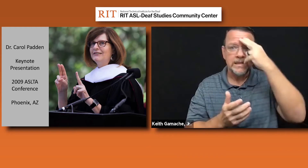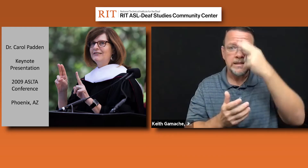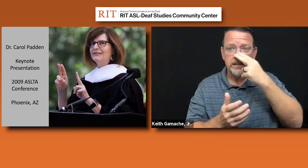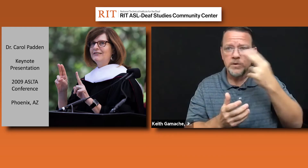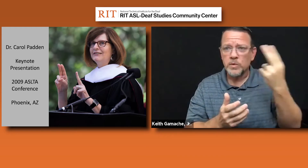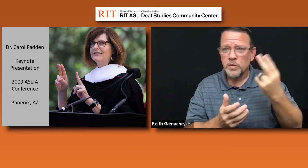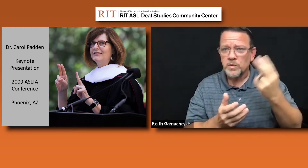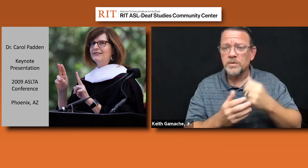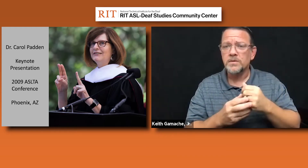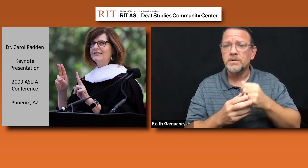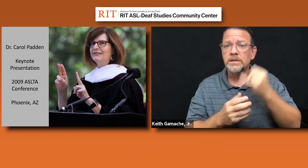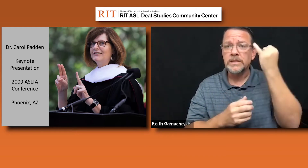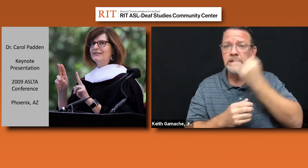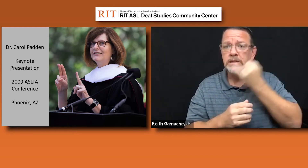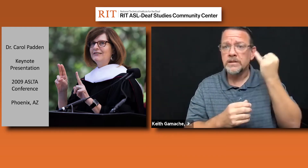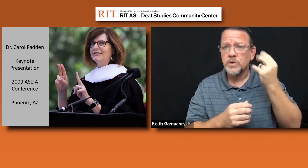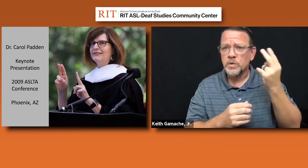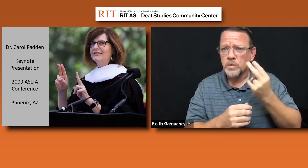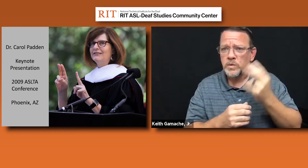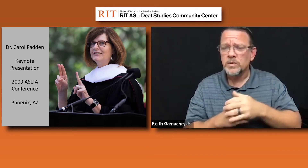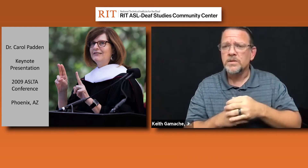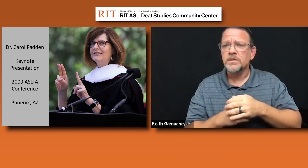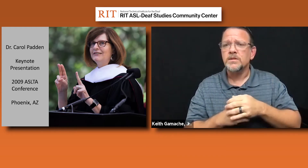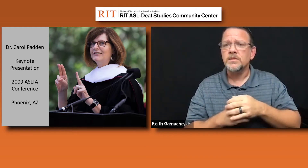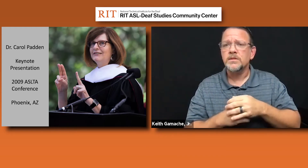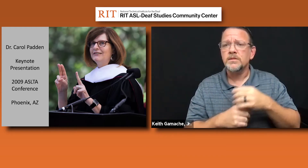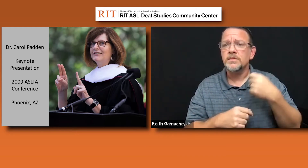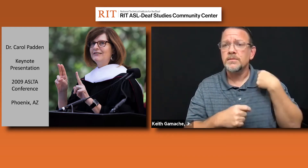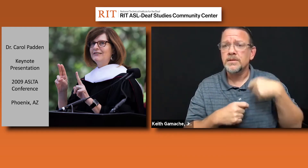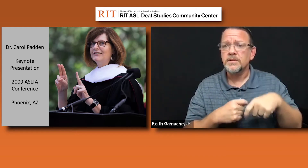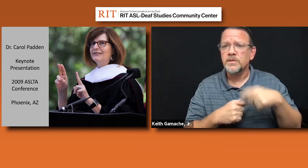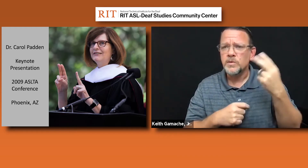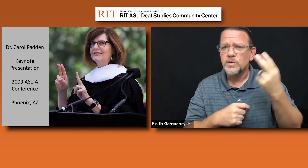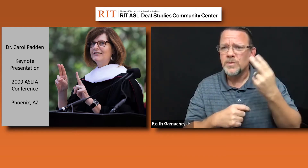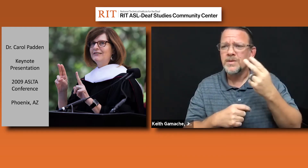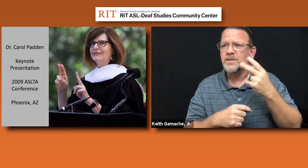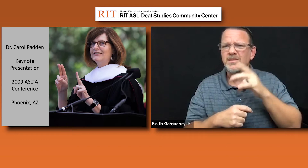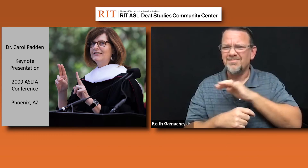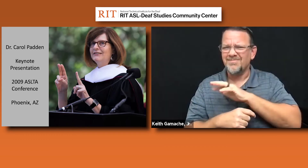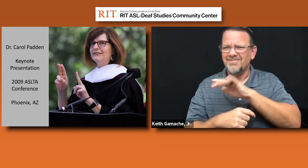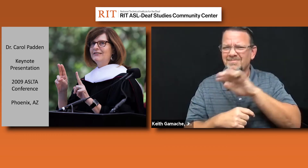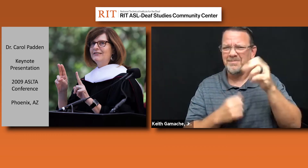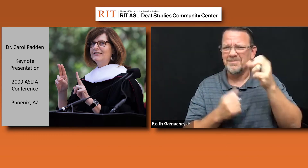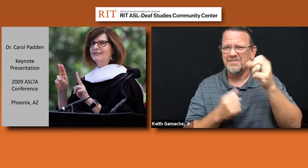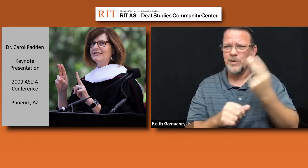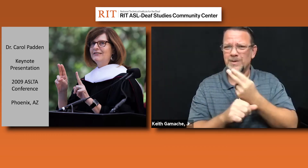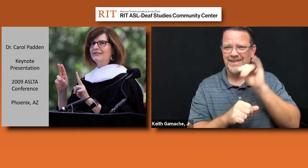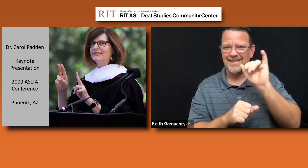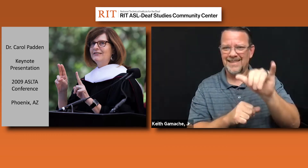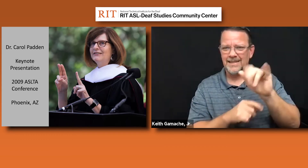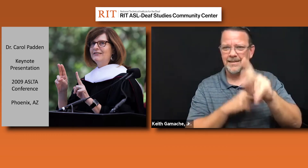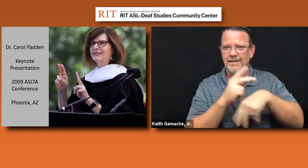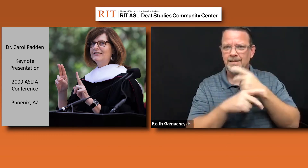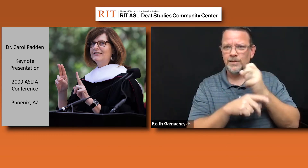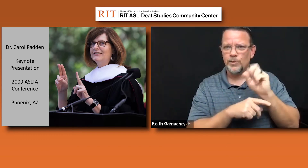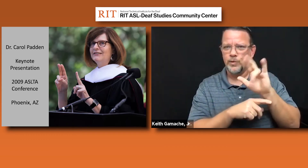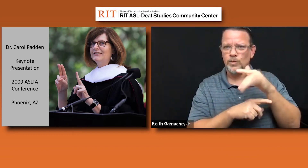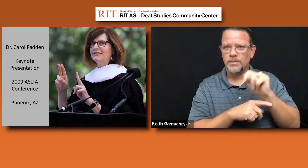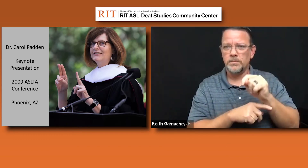by the Italians, the Romans, you know. It was used all throughout history with this type of script, and now we're saying,